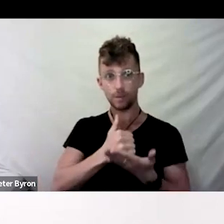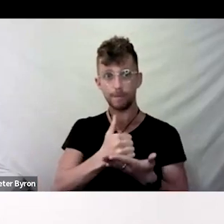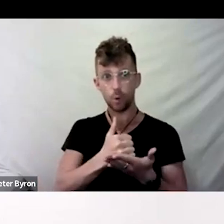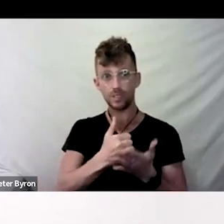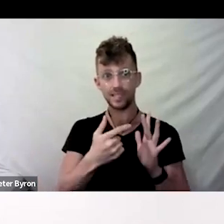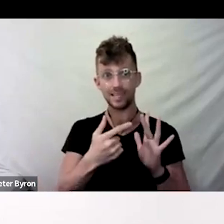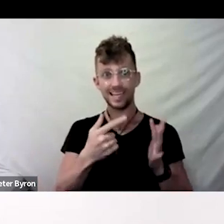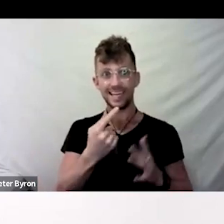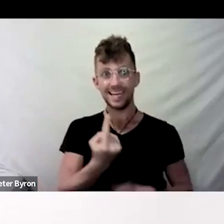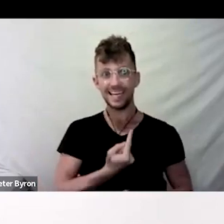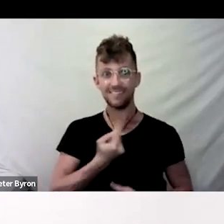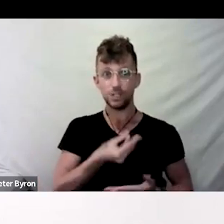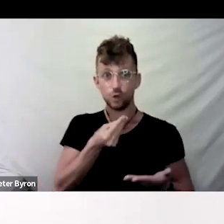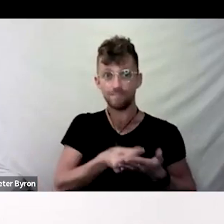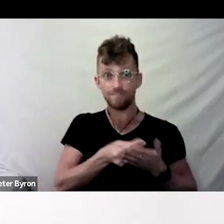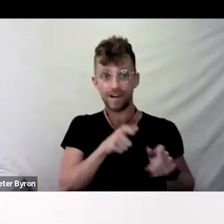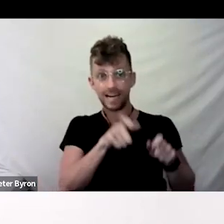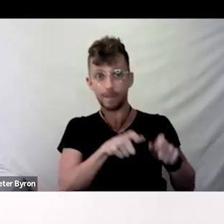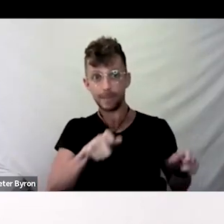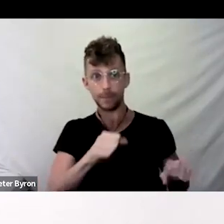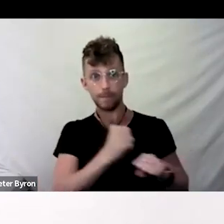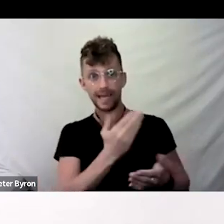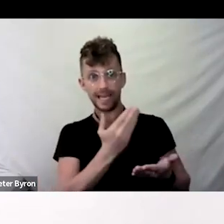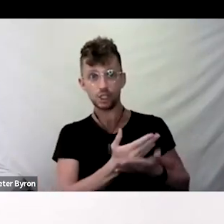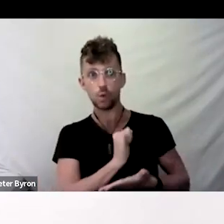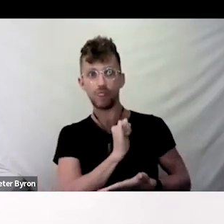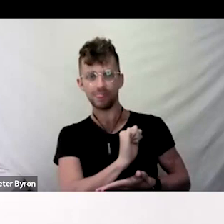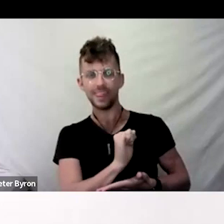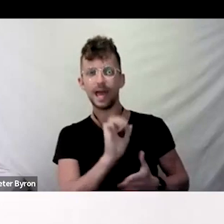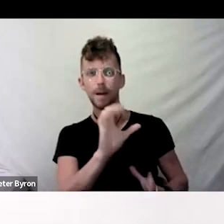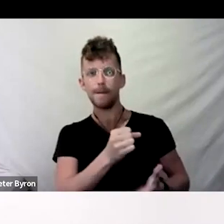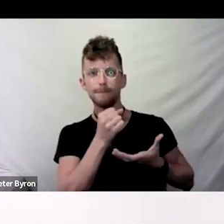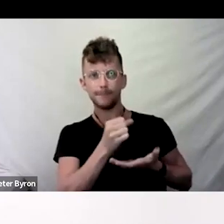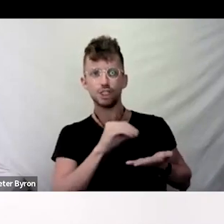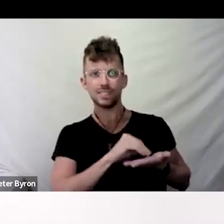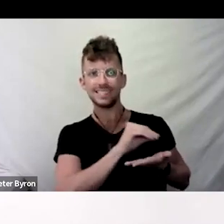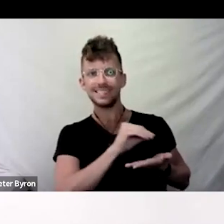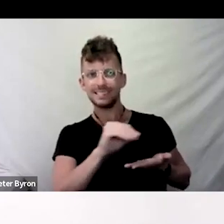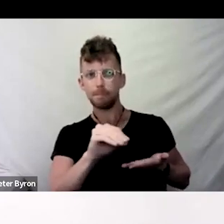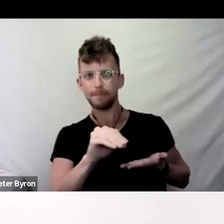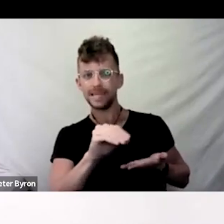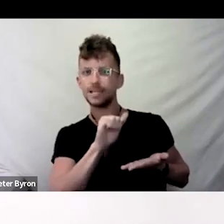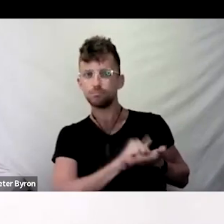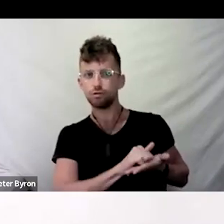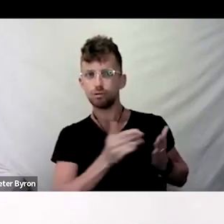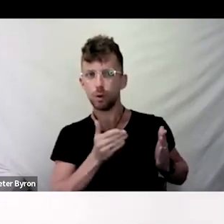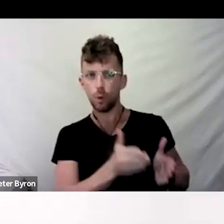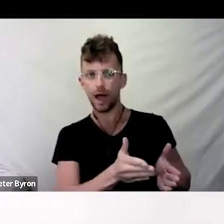to best meet their individual circumstances. And we will consider through system transformation